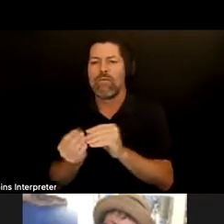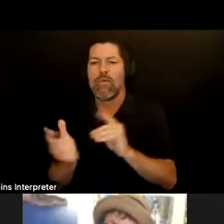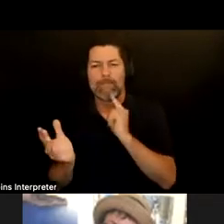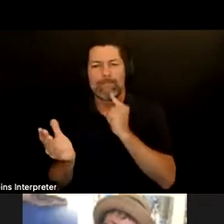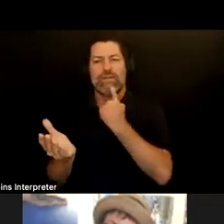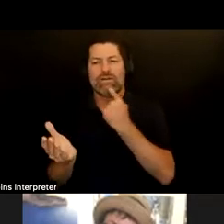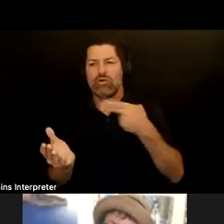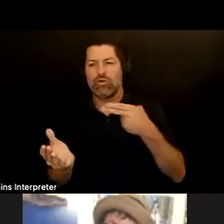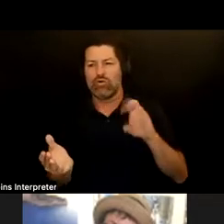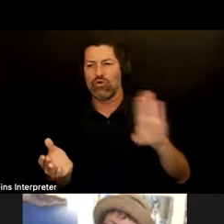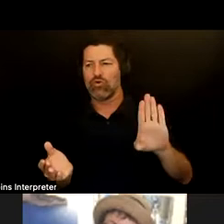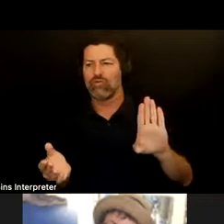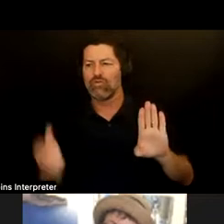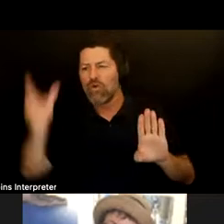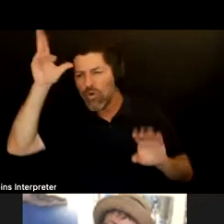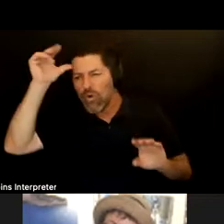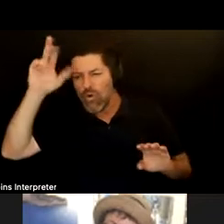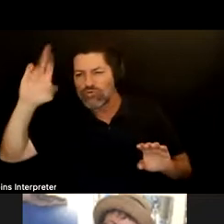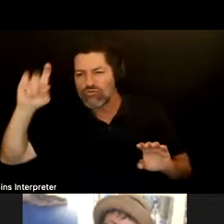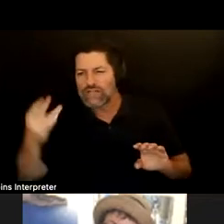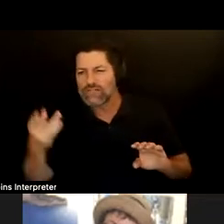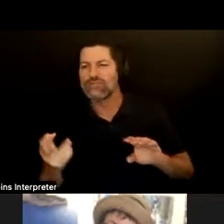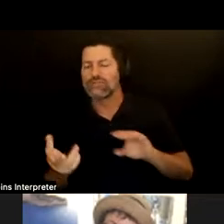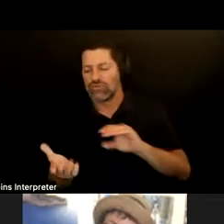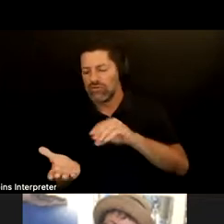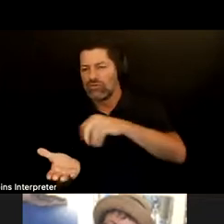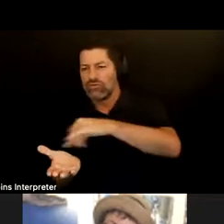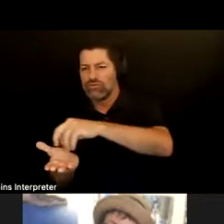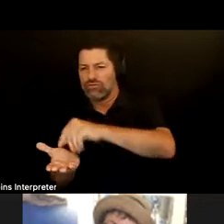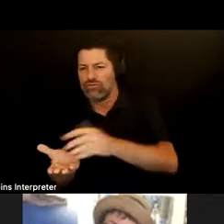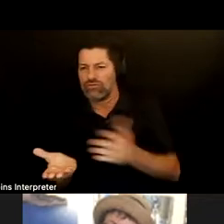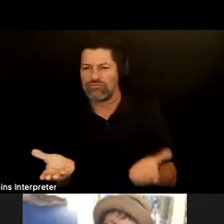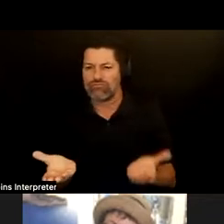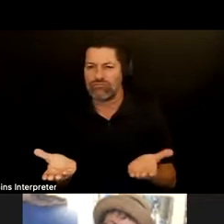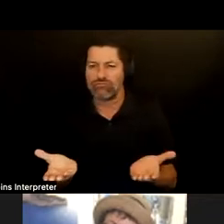19:25:23 The horse radish on the other side, so that we remind ourselves of the bitterness